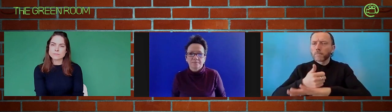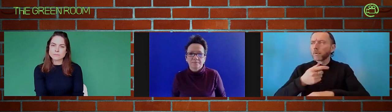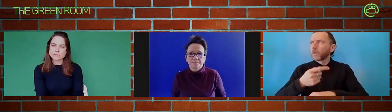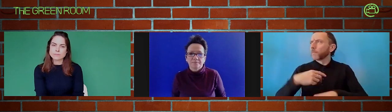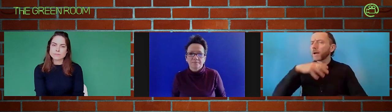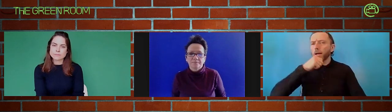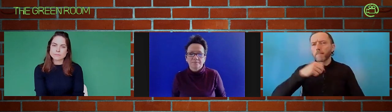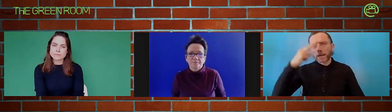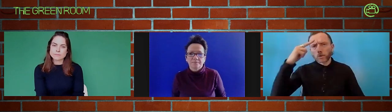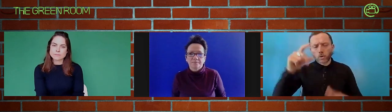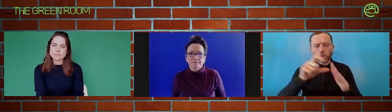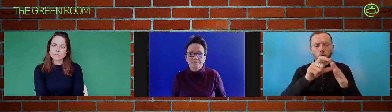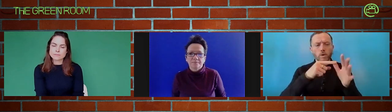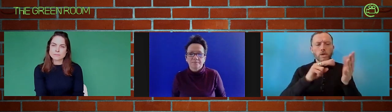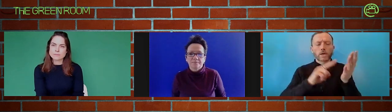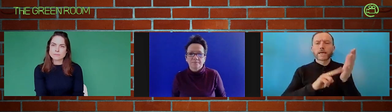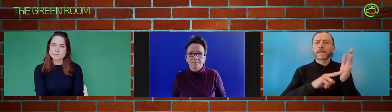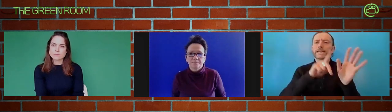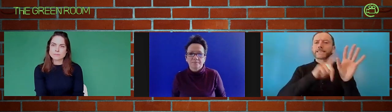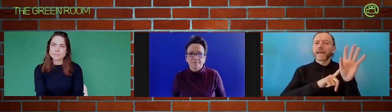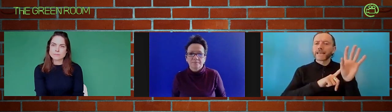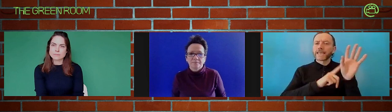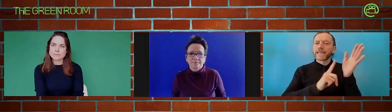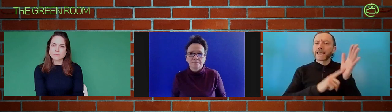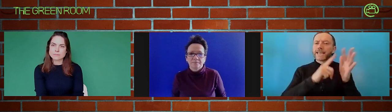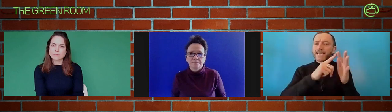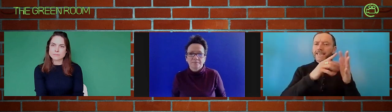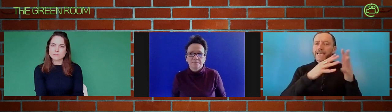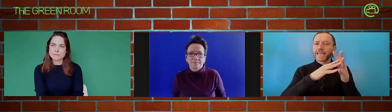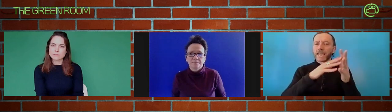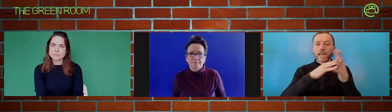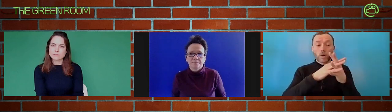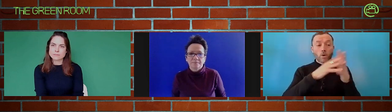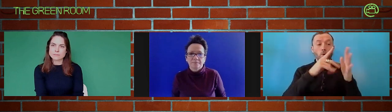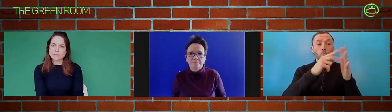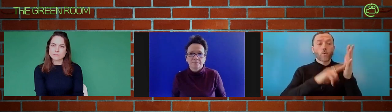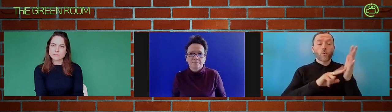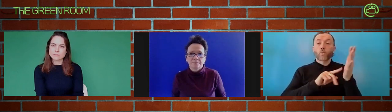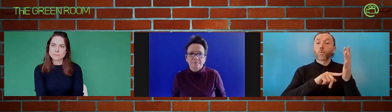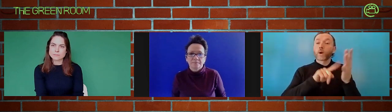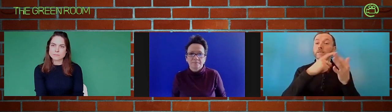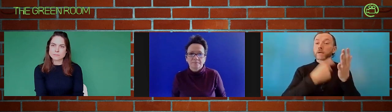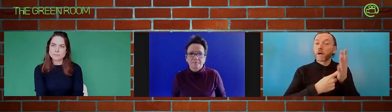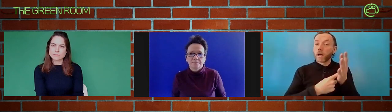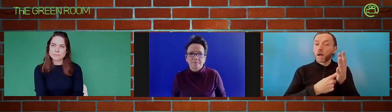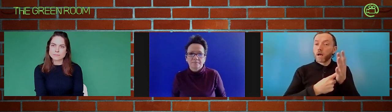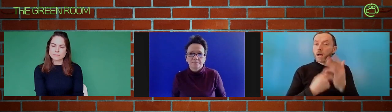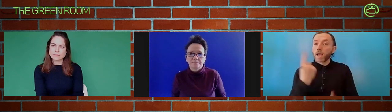Danny Lee Wynter. So it was about